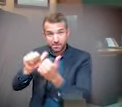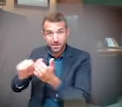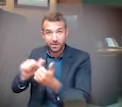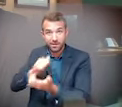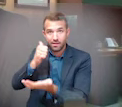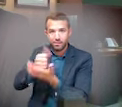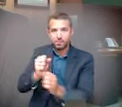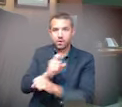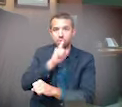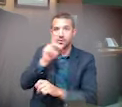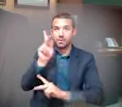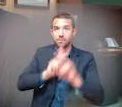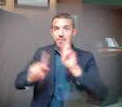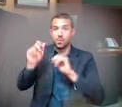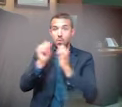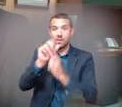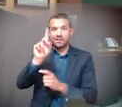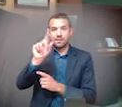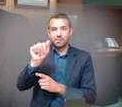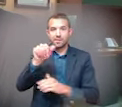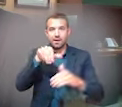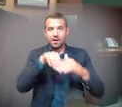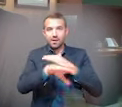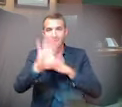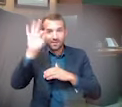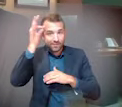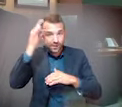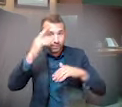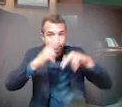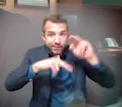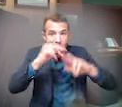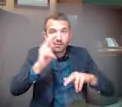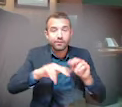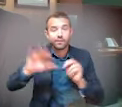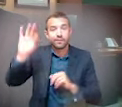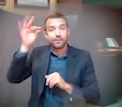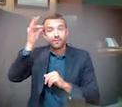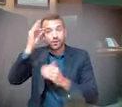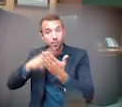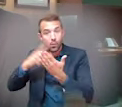and participate in federal programs, obtain federal jobs, and receive an education.